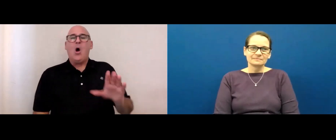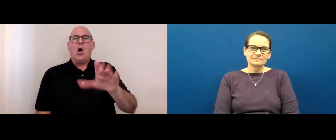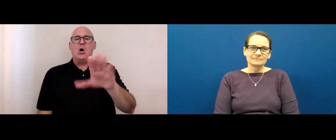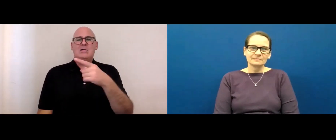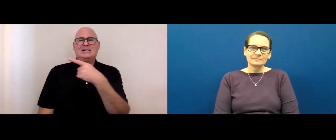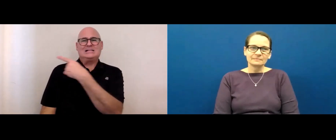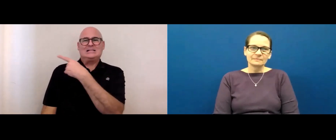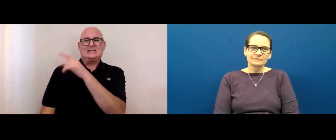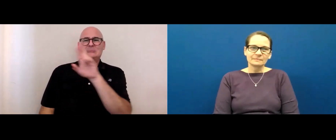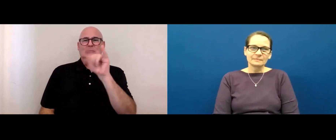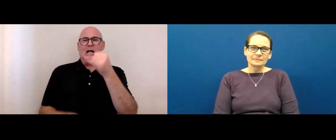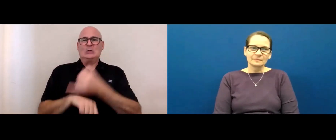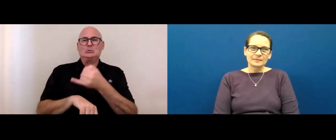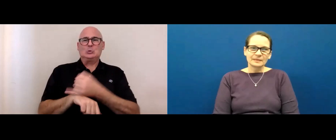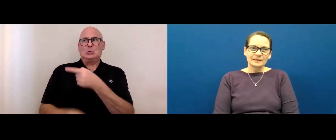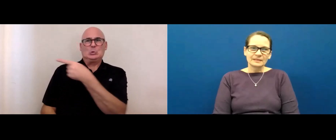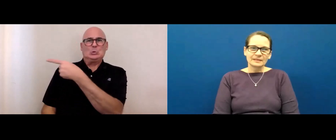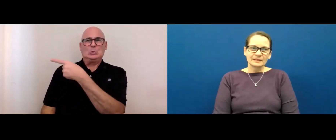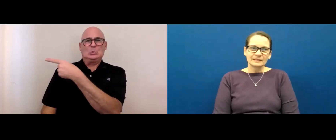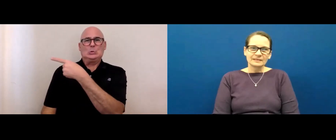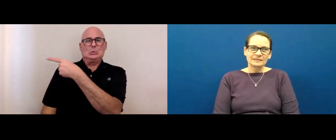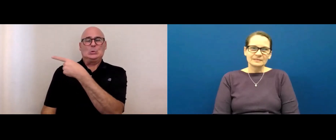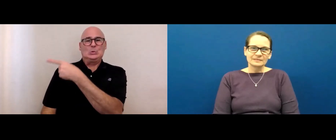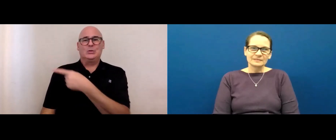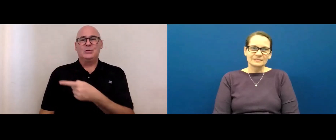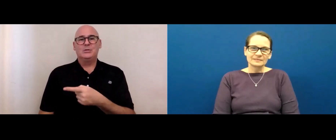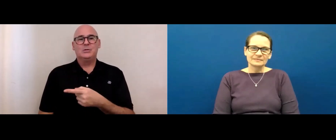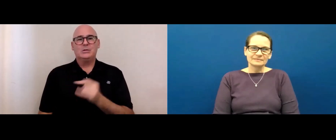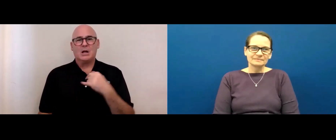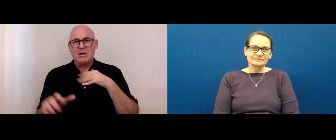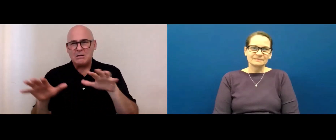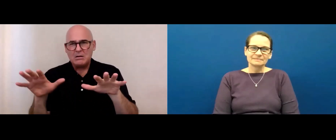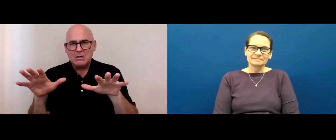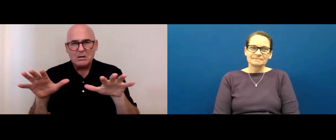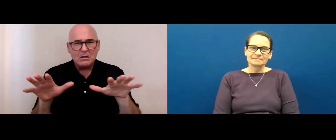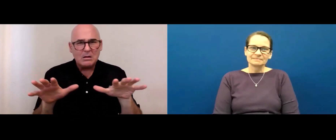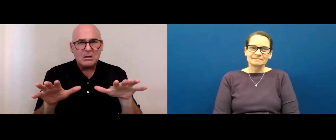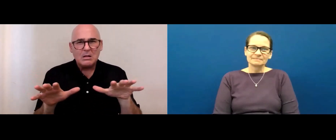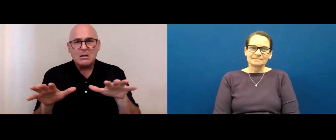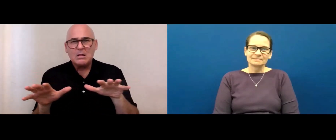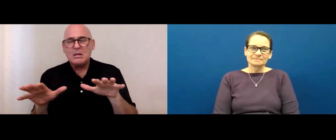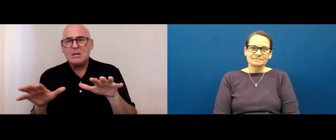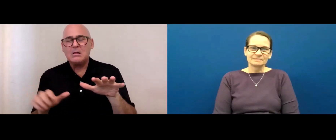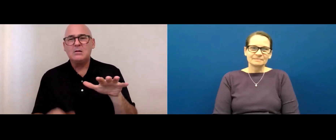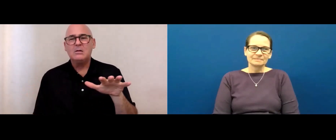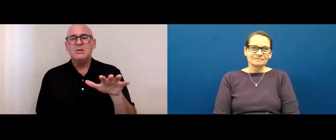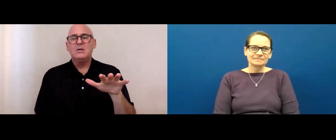there was VR and there was the deaf school